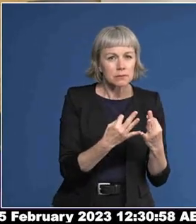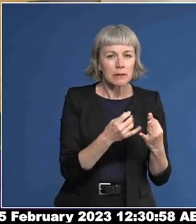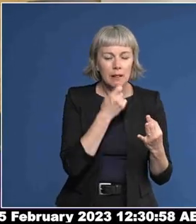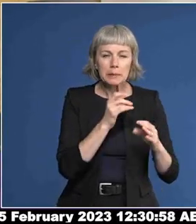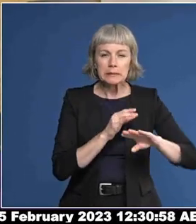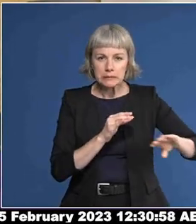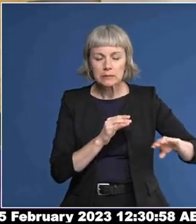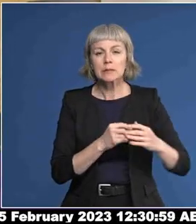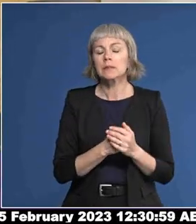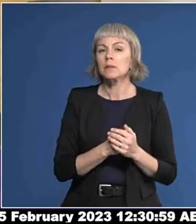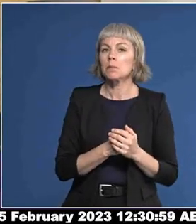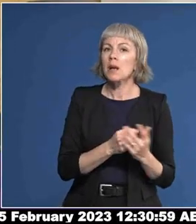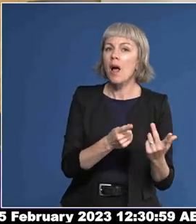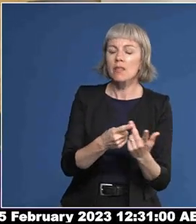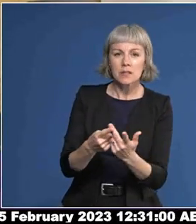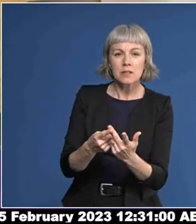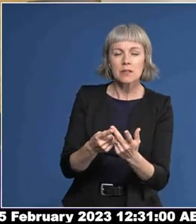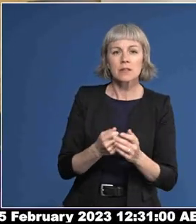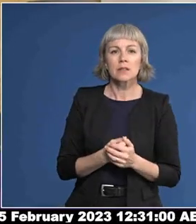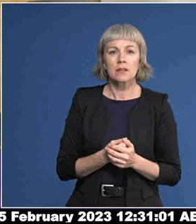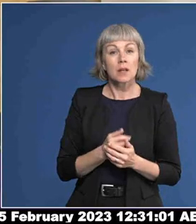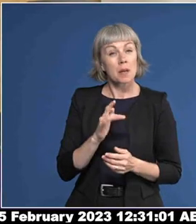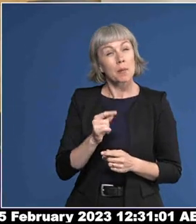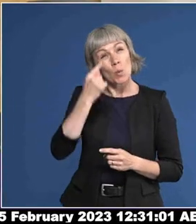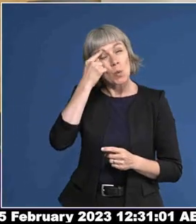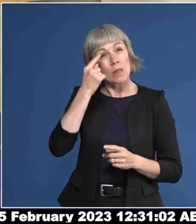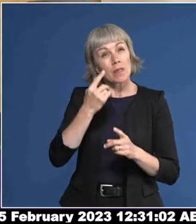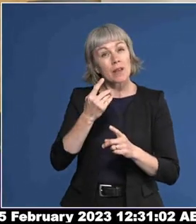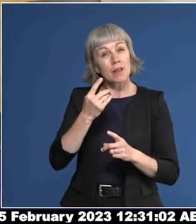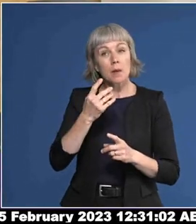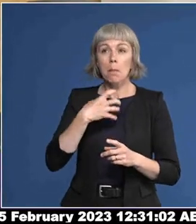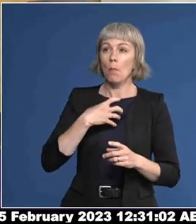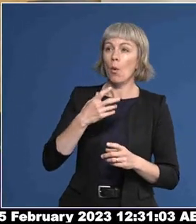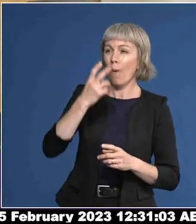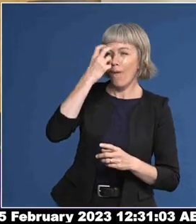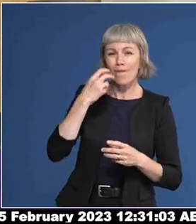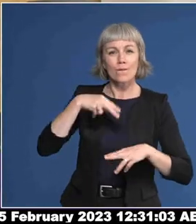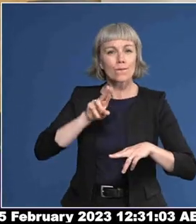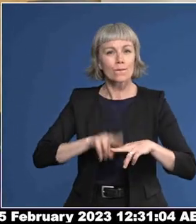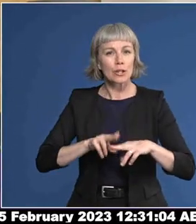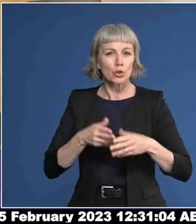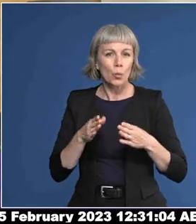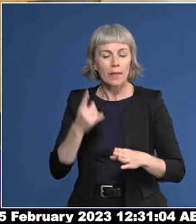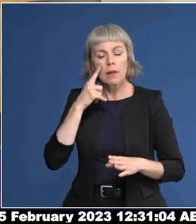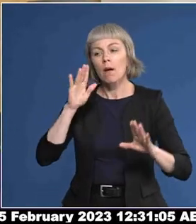sort of - perhaps a default to the accountants, the lawyers and those who have got corporate experience?